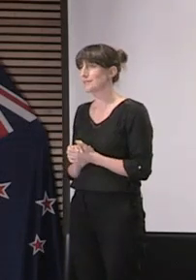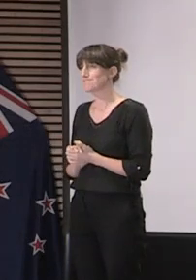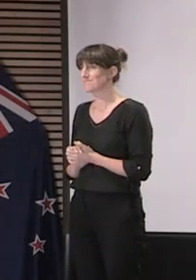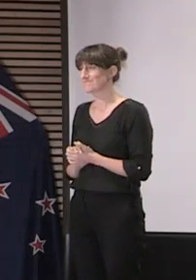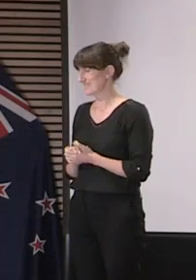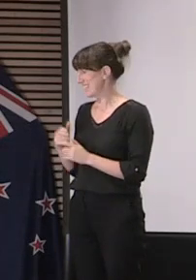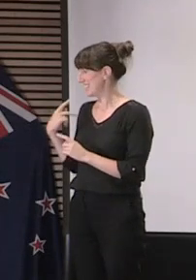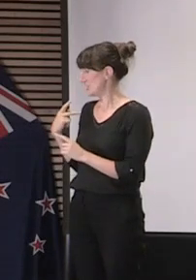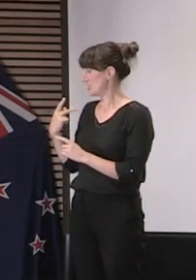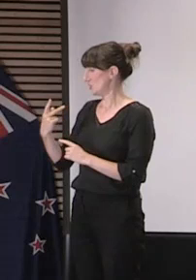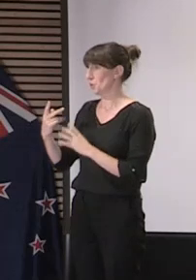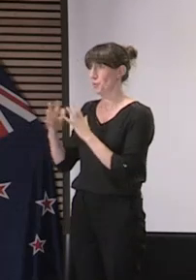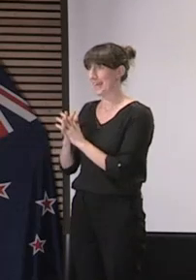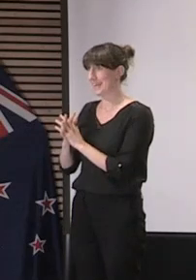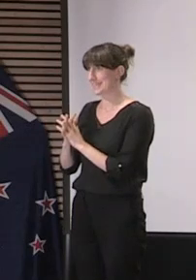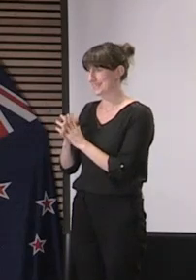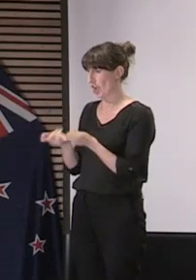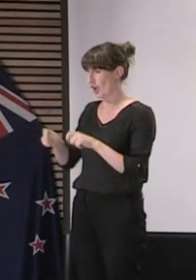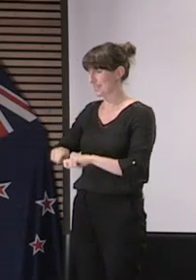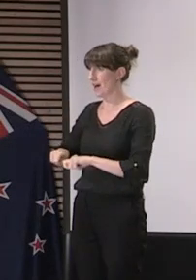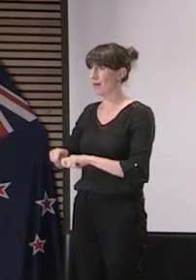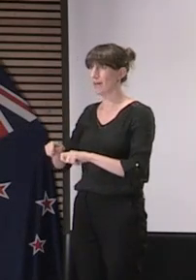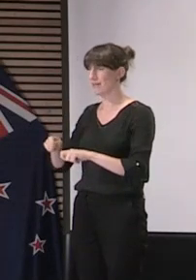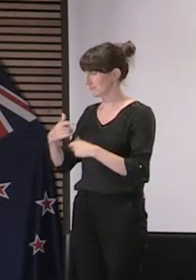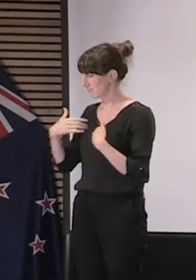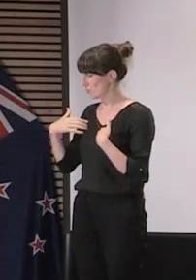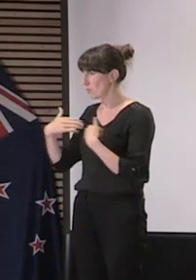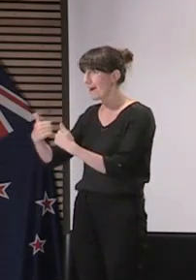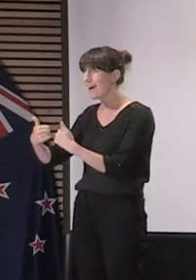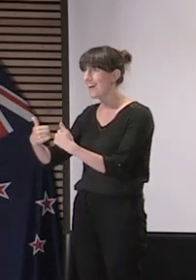off. We will end it here. To say, we've done so well. We're